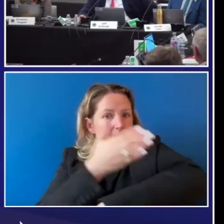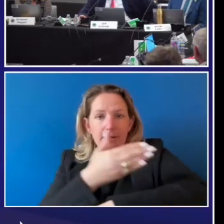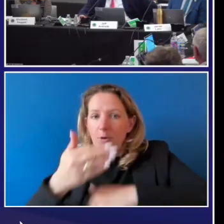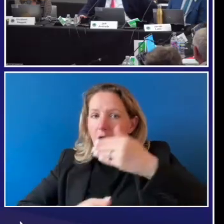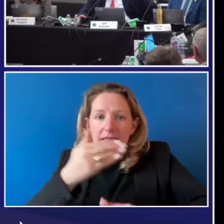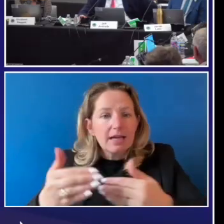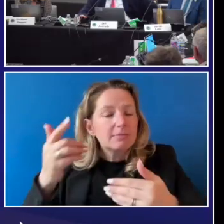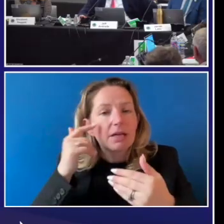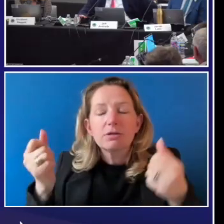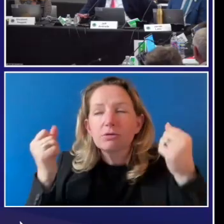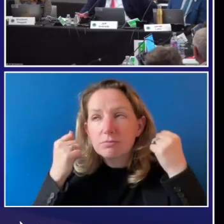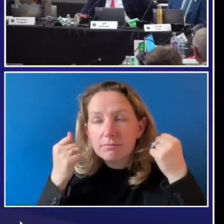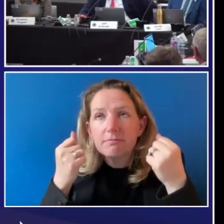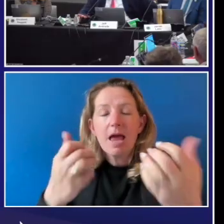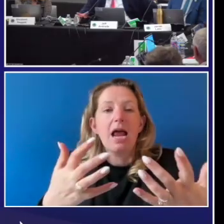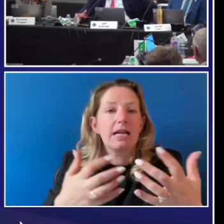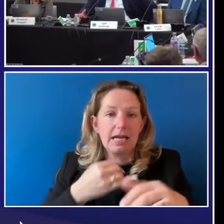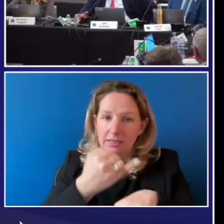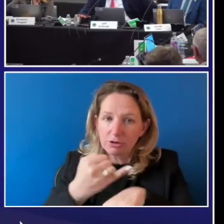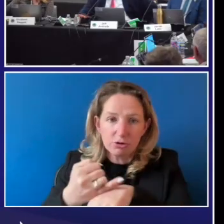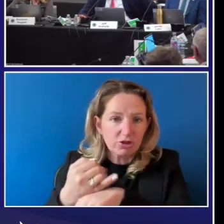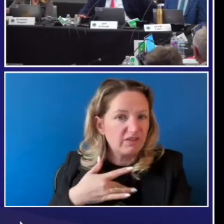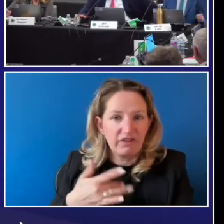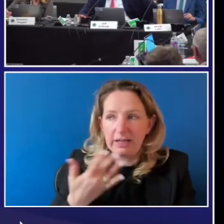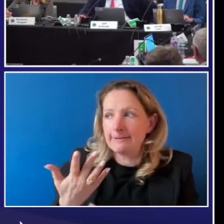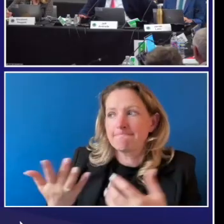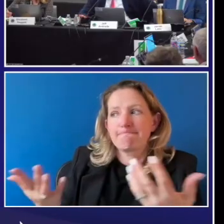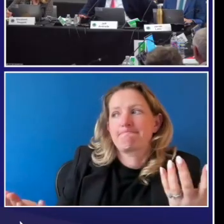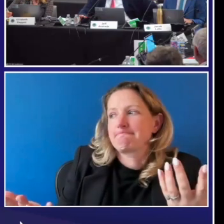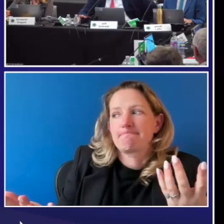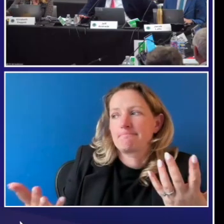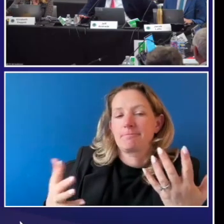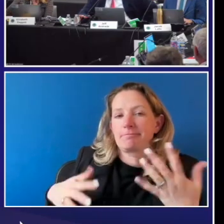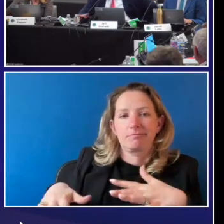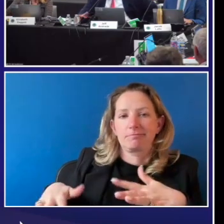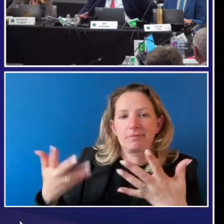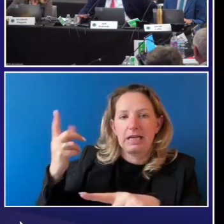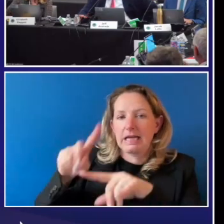or, or, as you say, fro they're frozen out, um, before they can even, uh, submit their application.